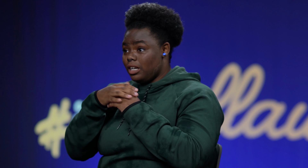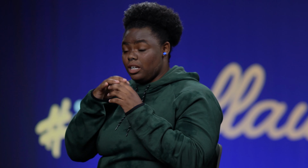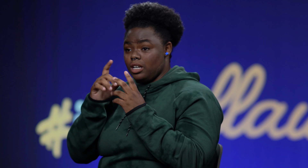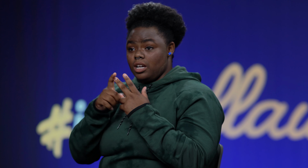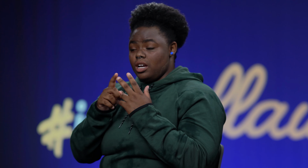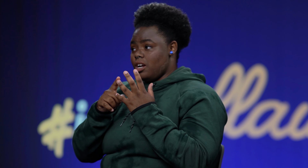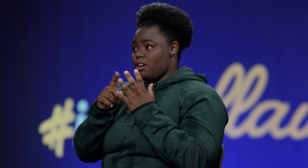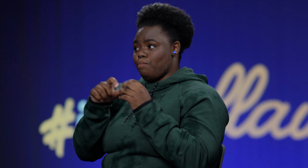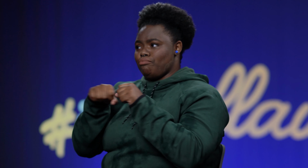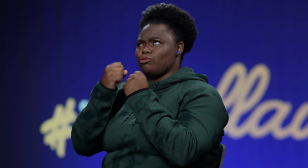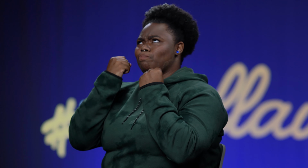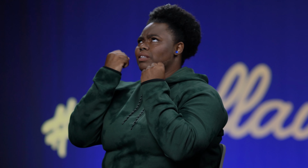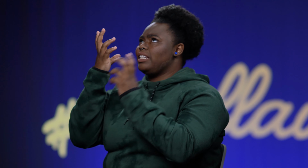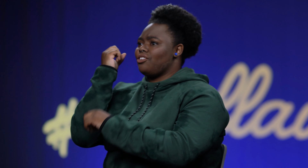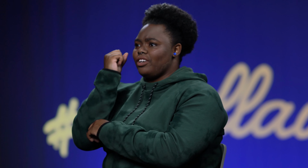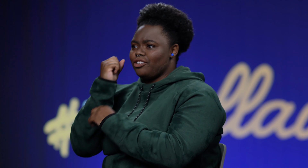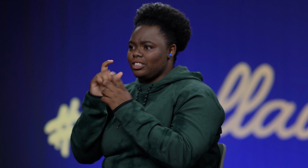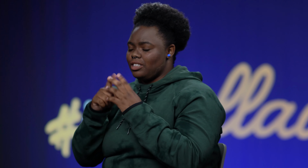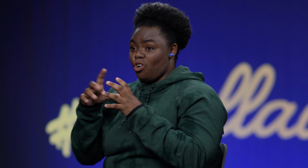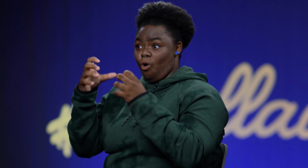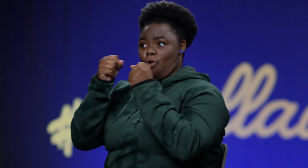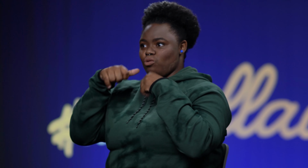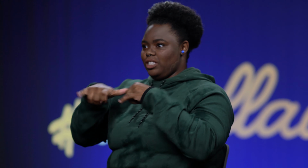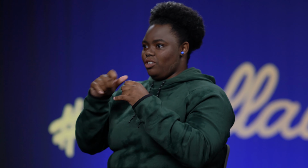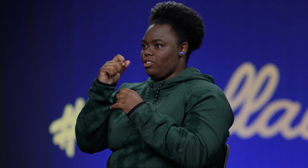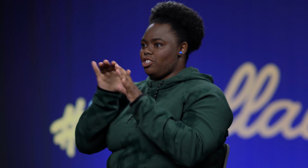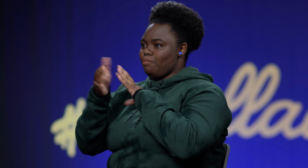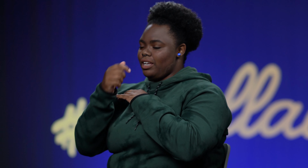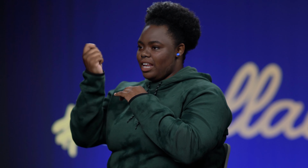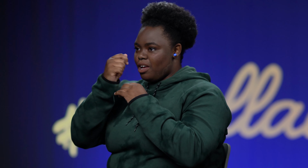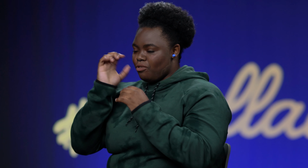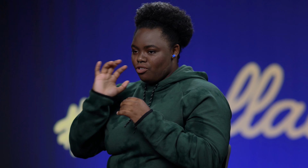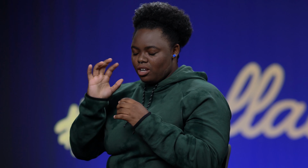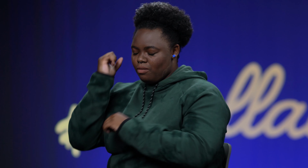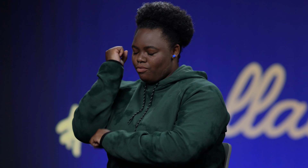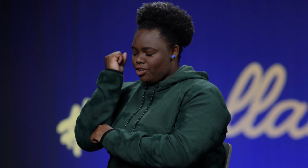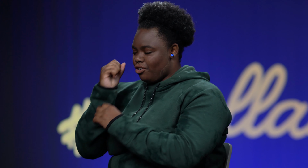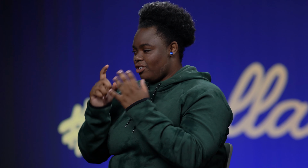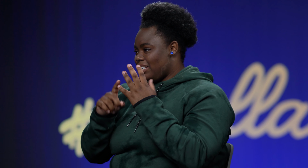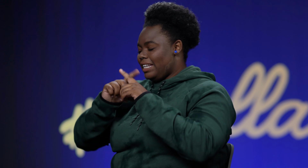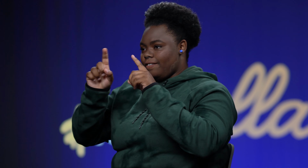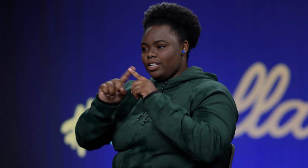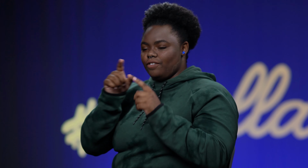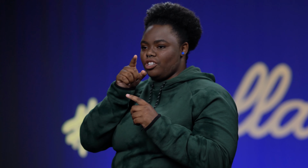she broke many records and still holds them in Jamaica for different events.